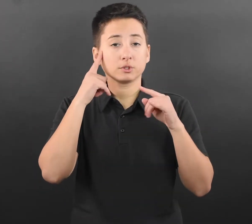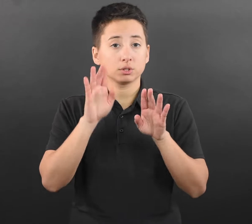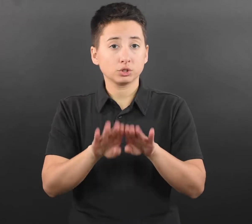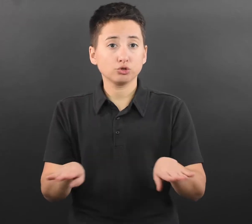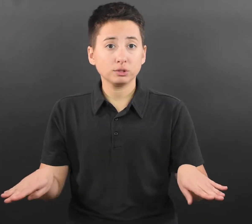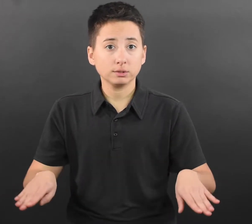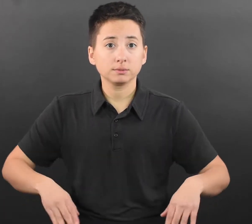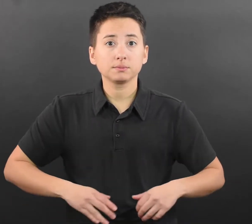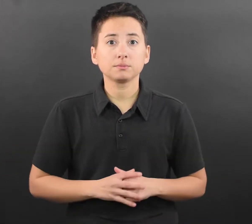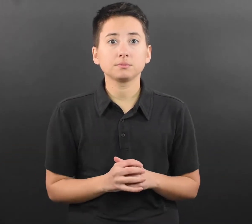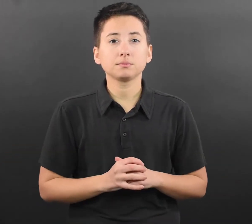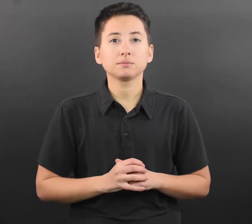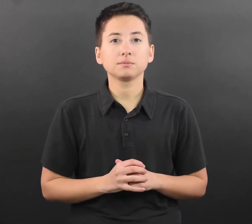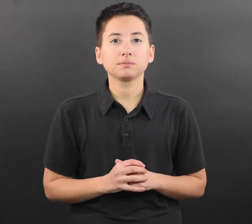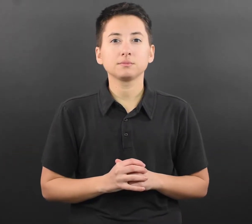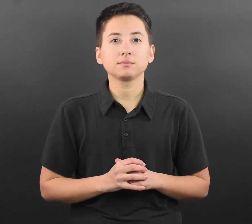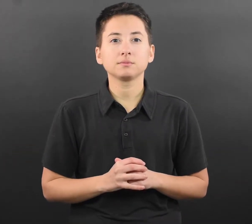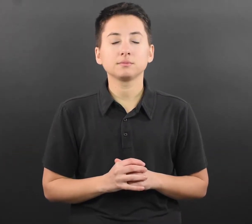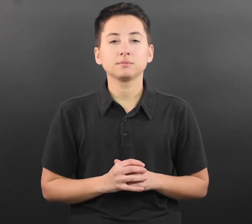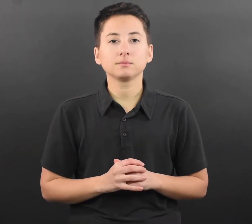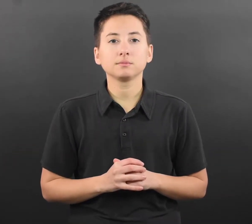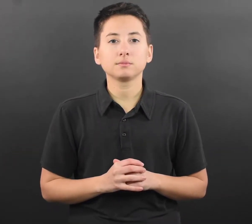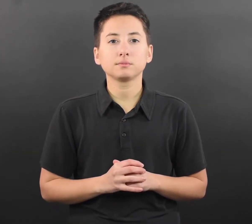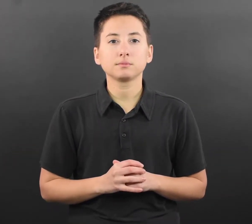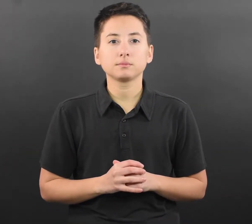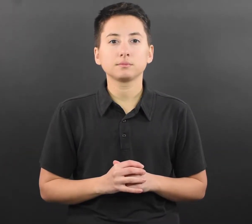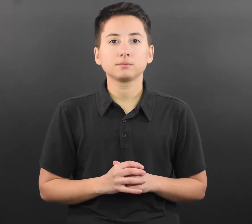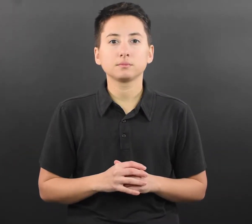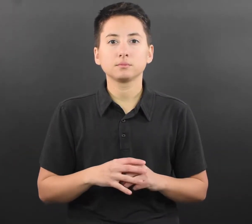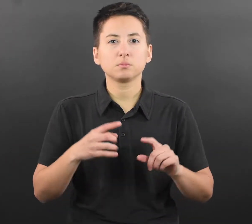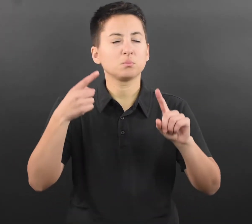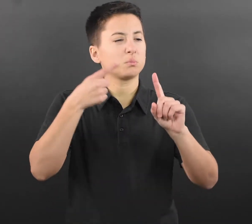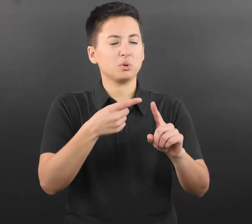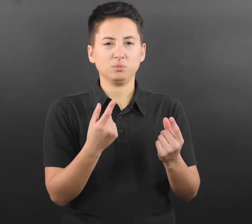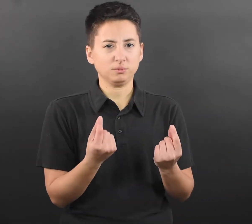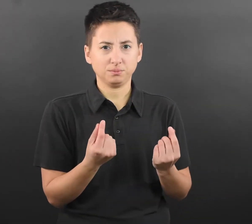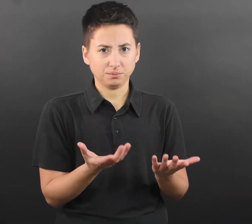The bottom line is that masking reduces transmission of COVID-19.